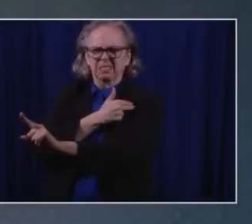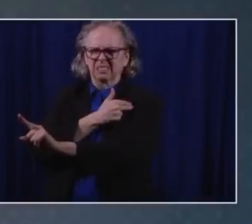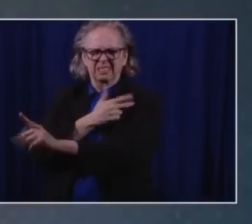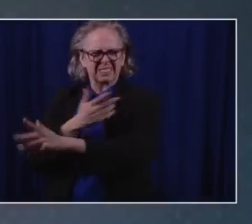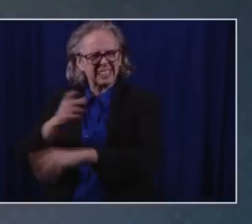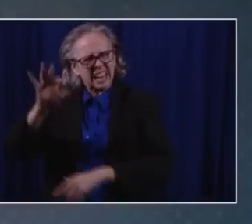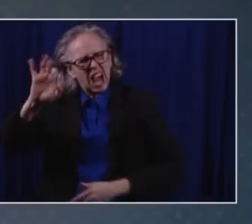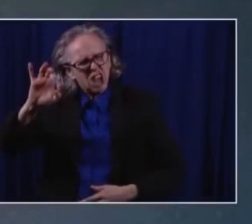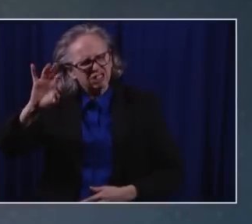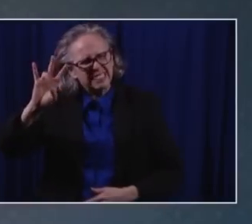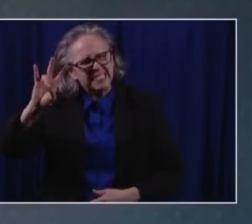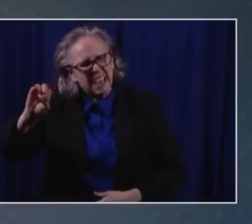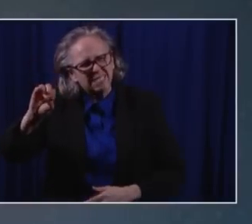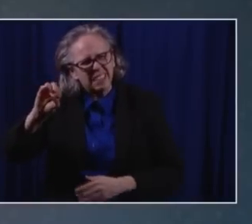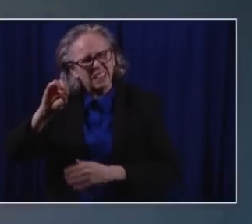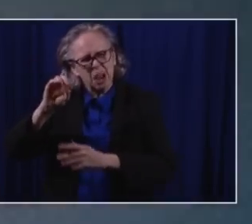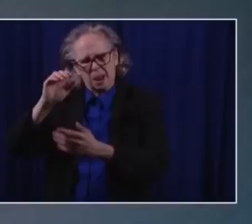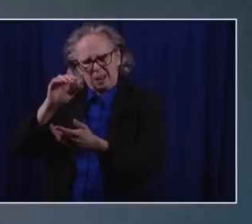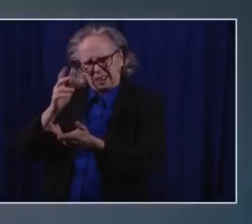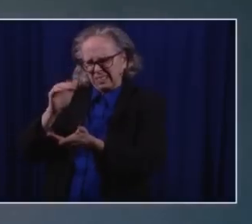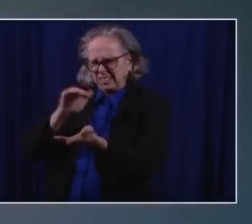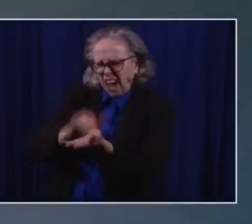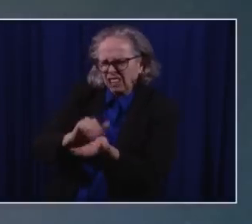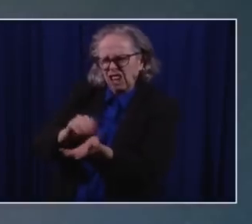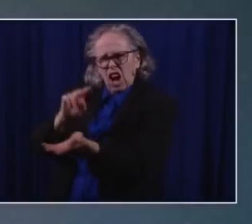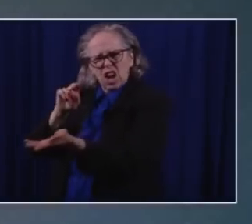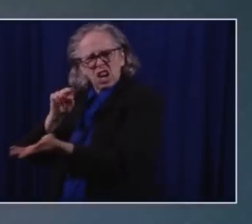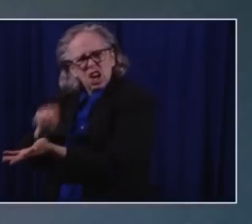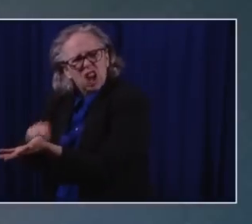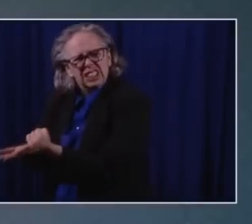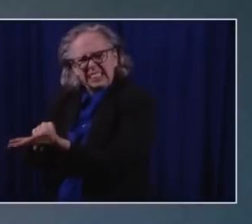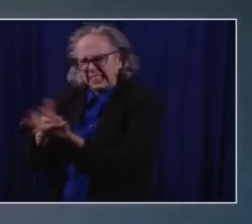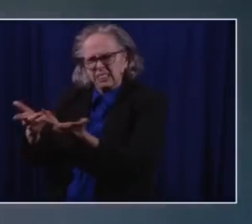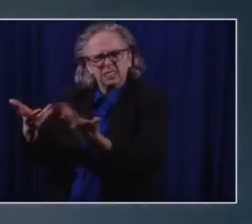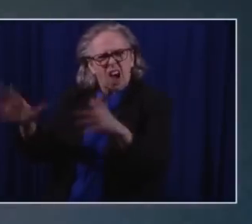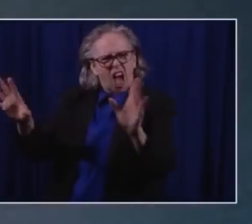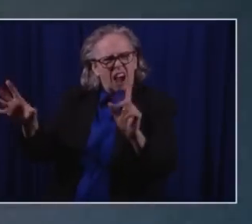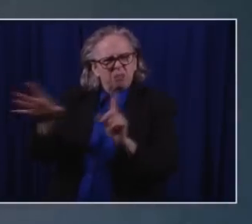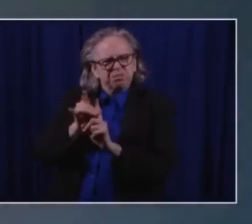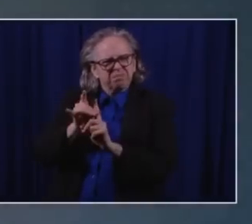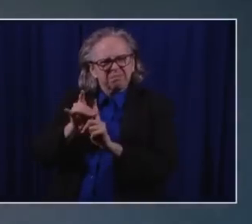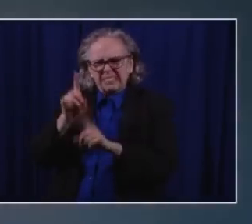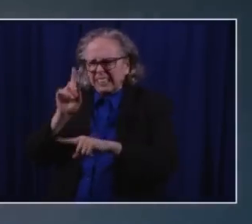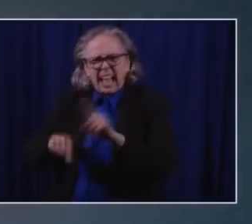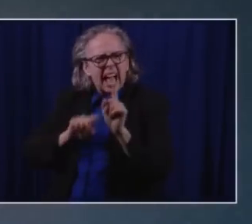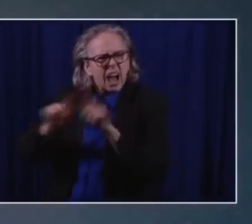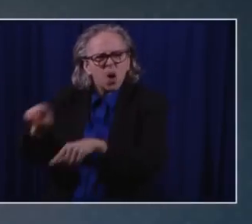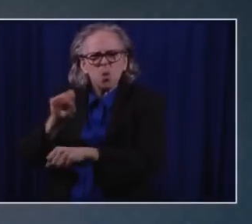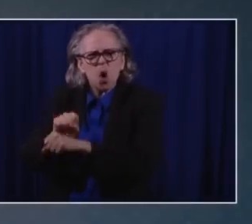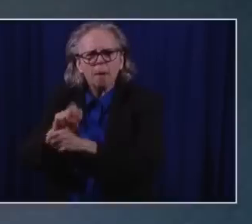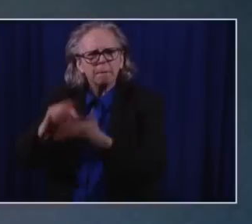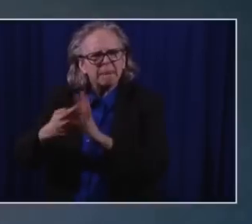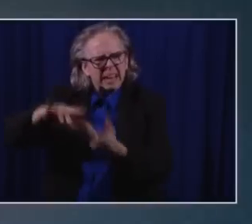caregivers have gotten covid have gone up exactly the same way with the leading pack system. When you have 970